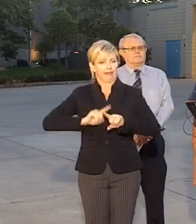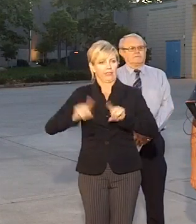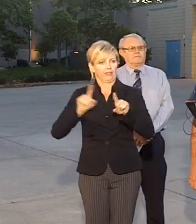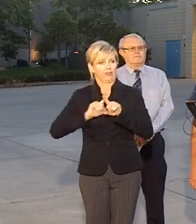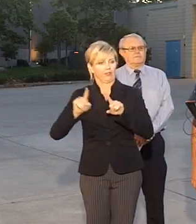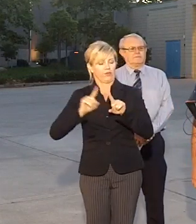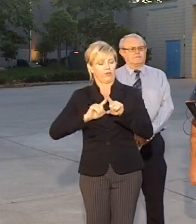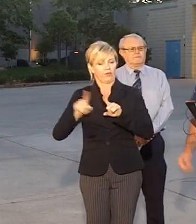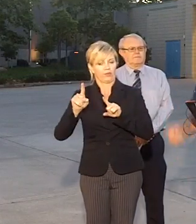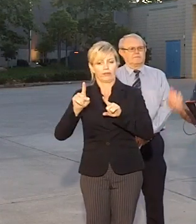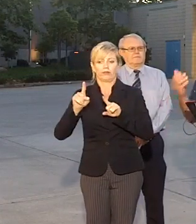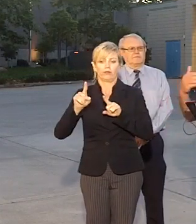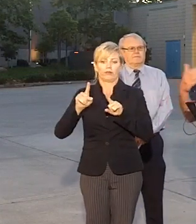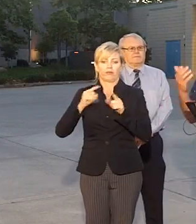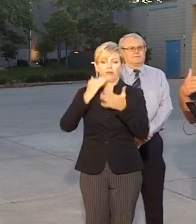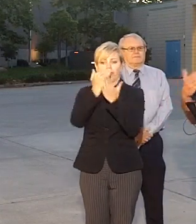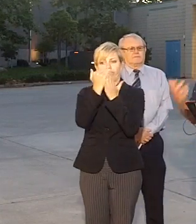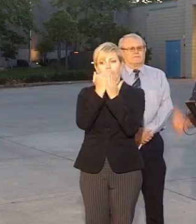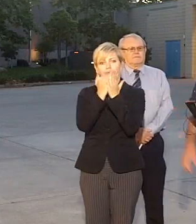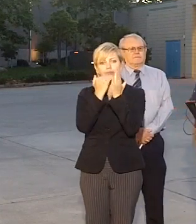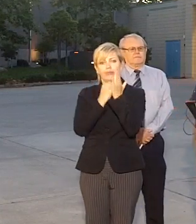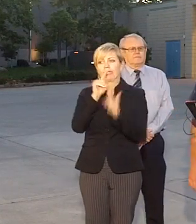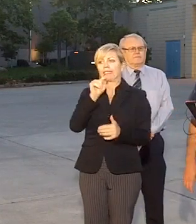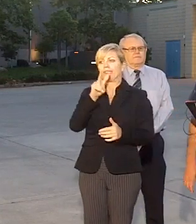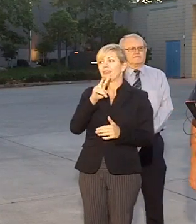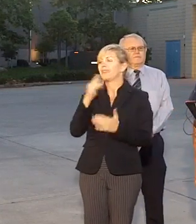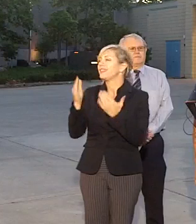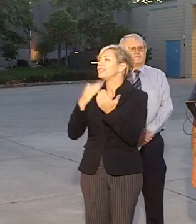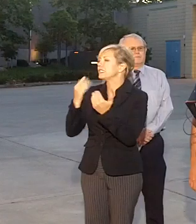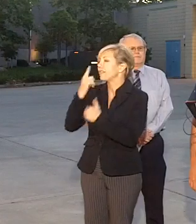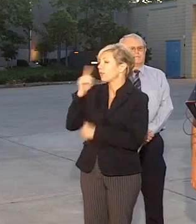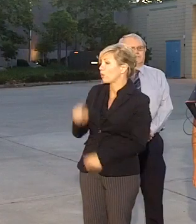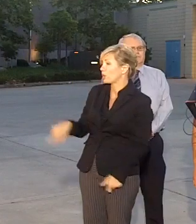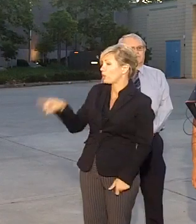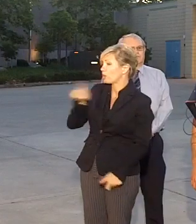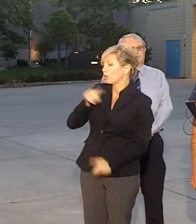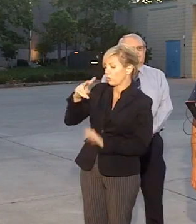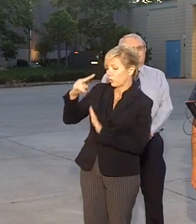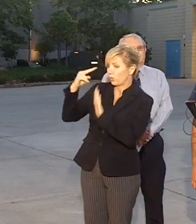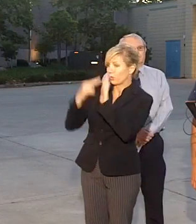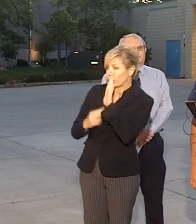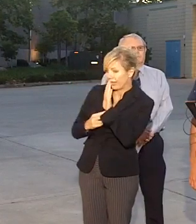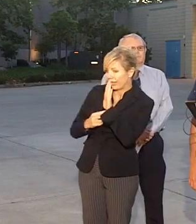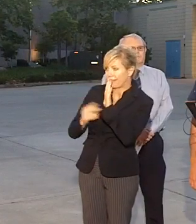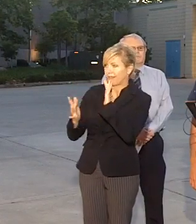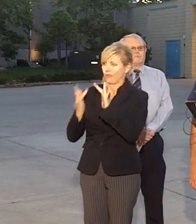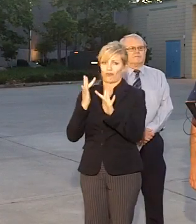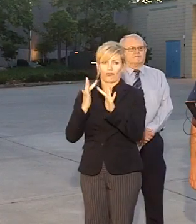on the television is much easier for you to read over the air for folks what we're trying to do